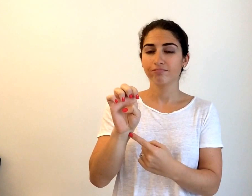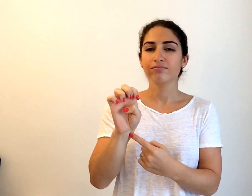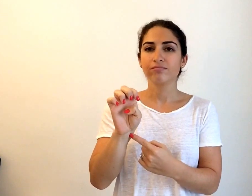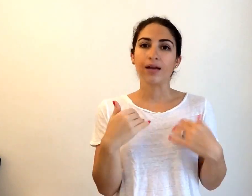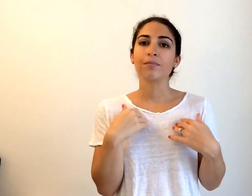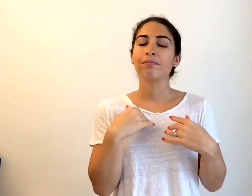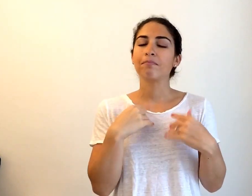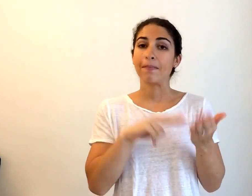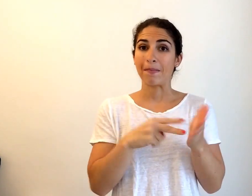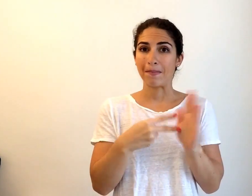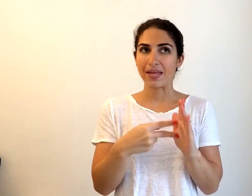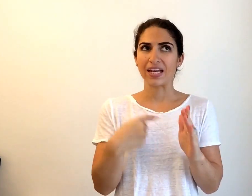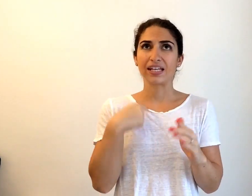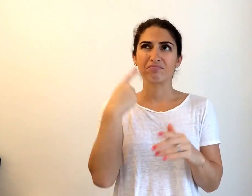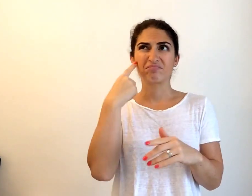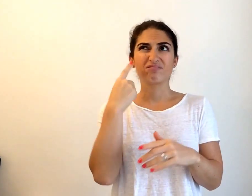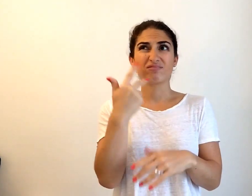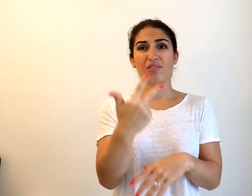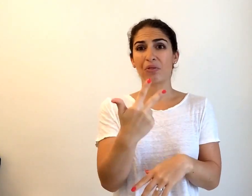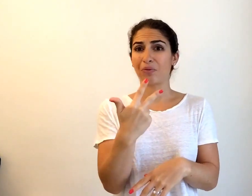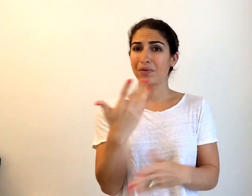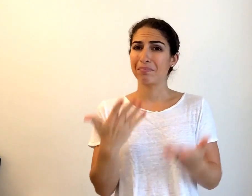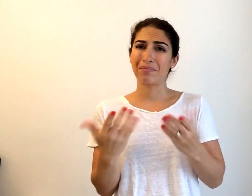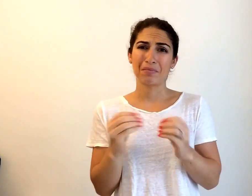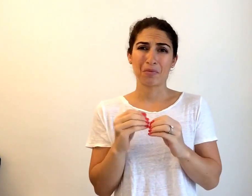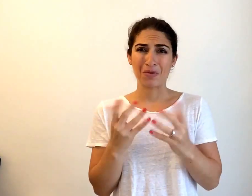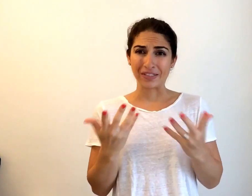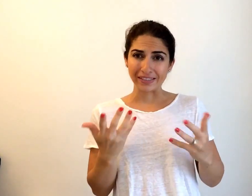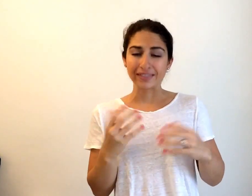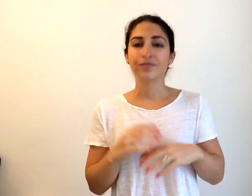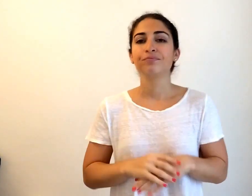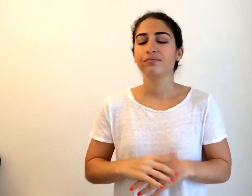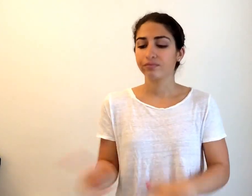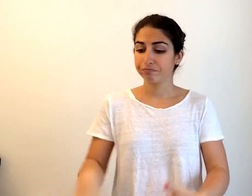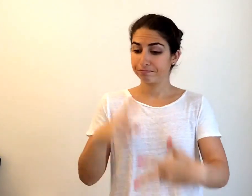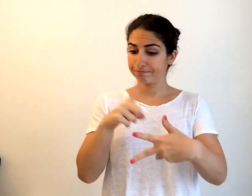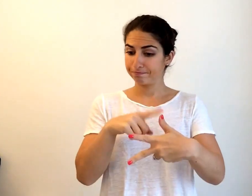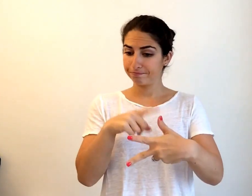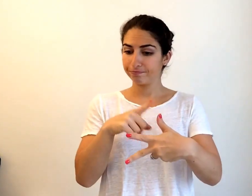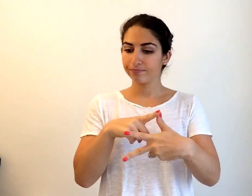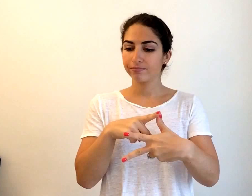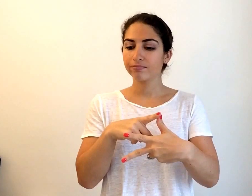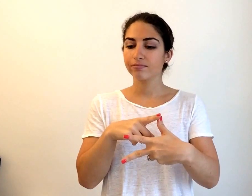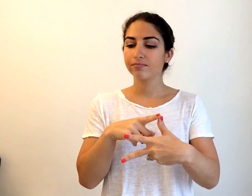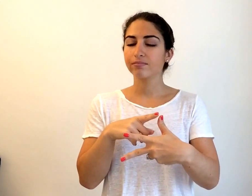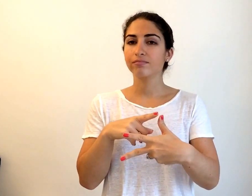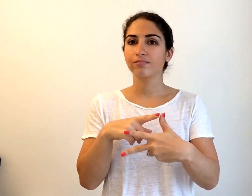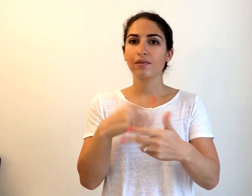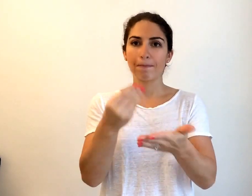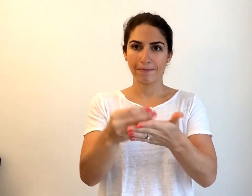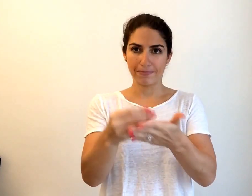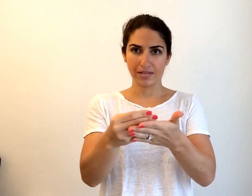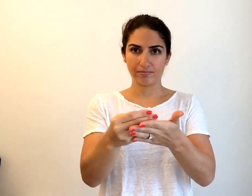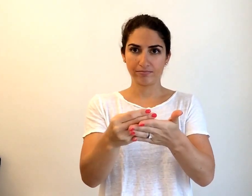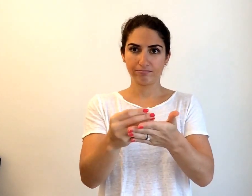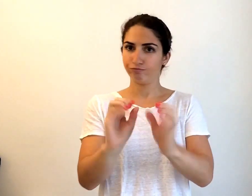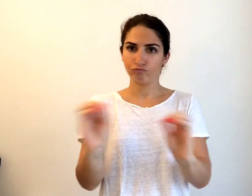word "free" - has maybe three maybe more meanings. So the first is about money: